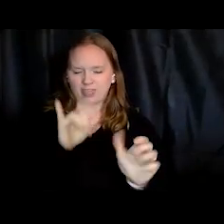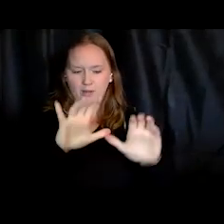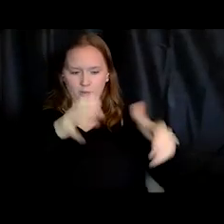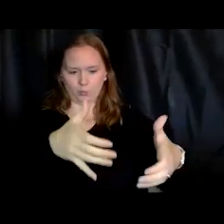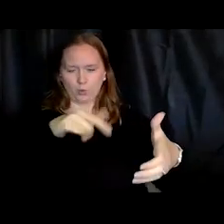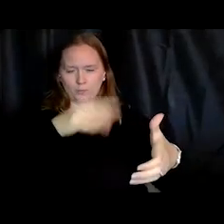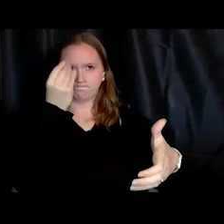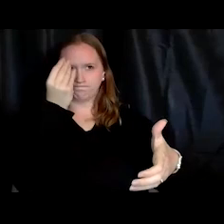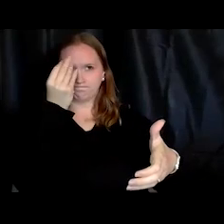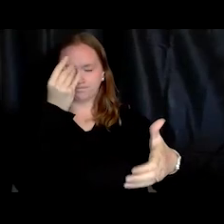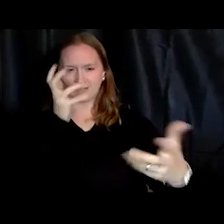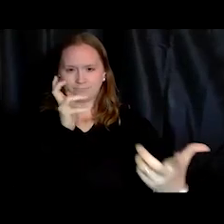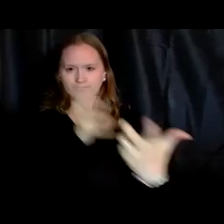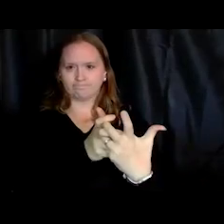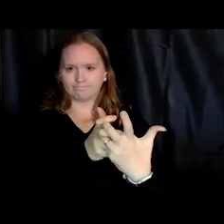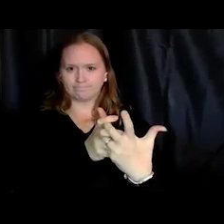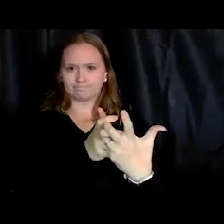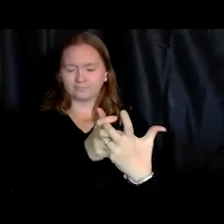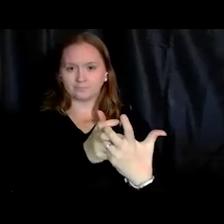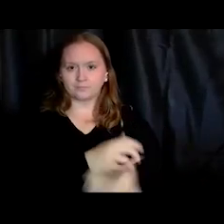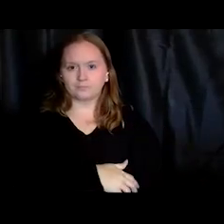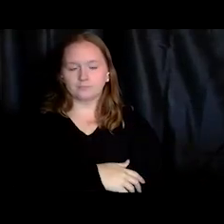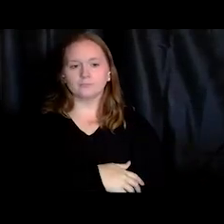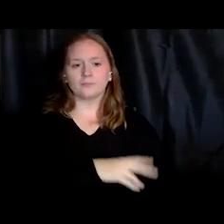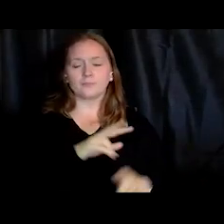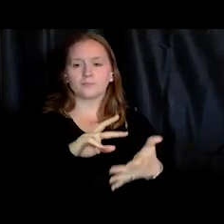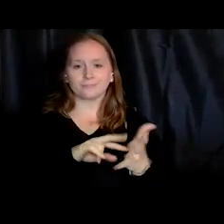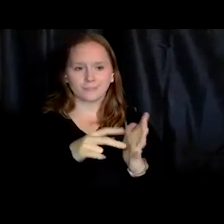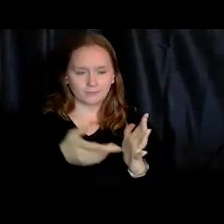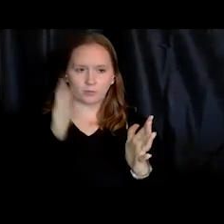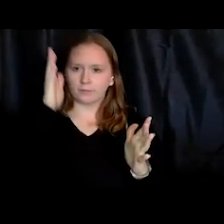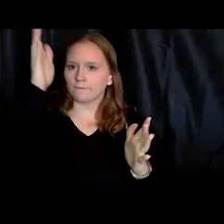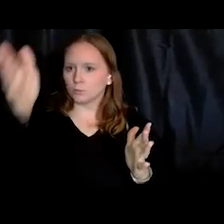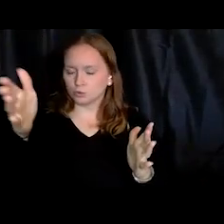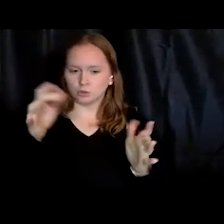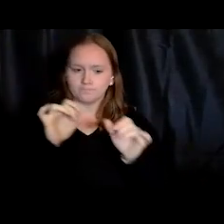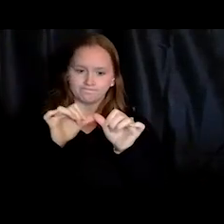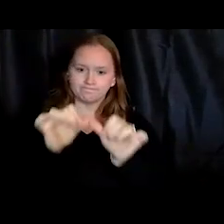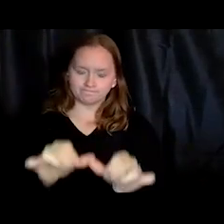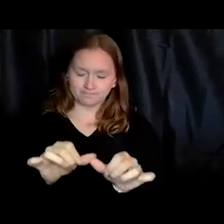people that aren't going to be able to work for the foreseeable future over 1,550 per month